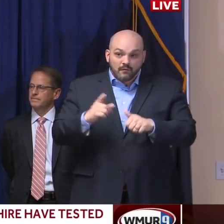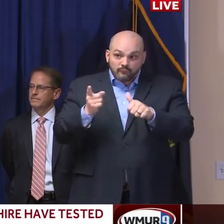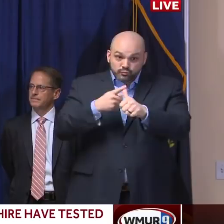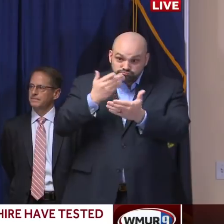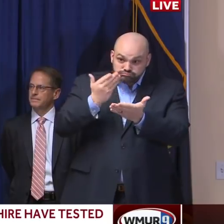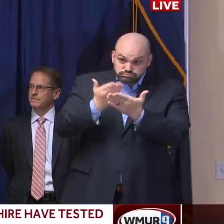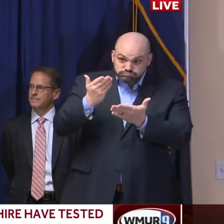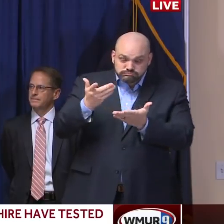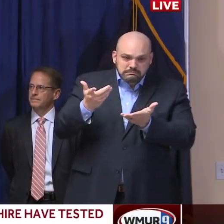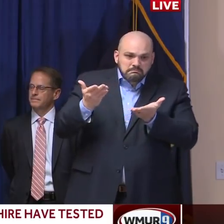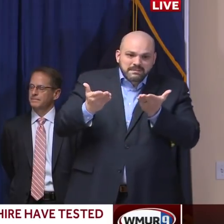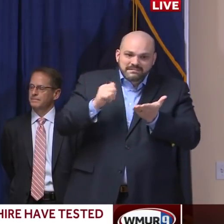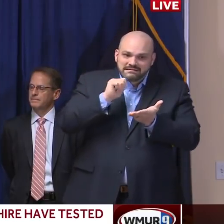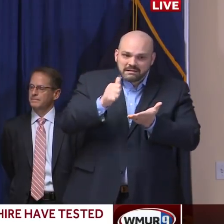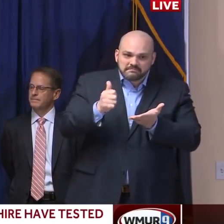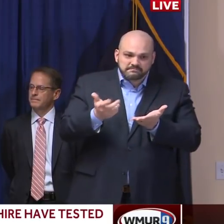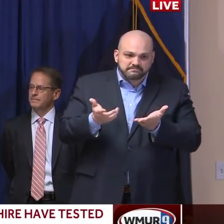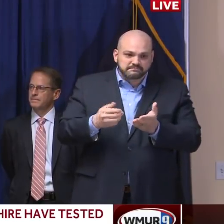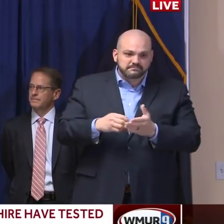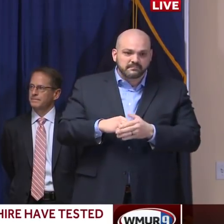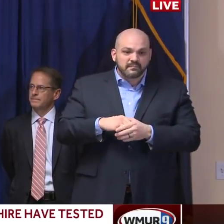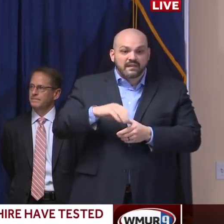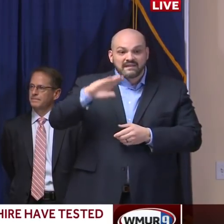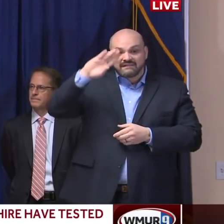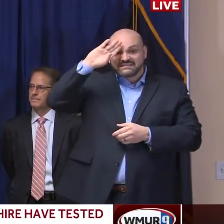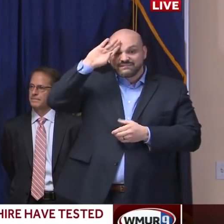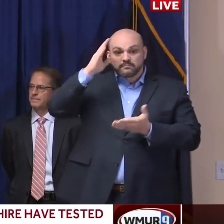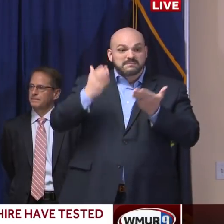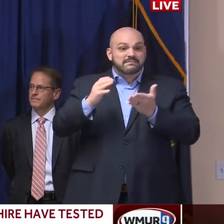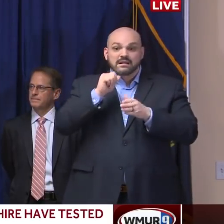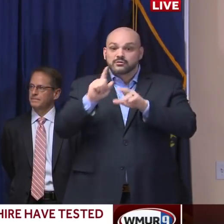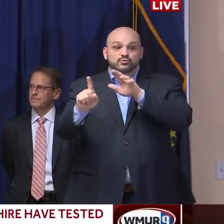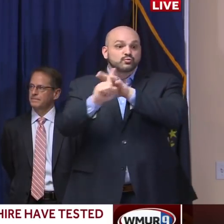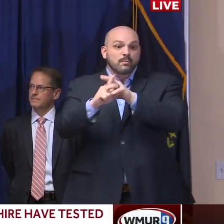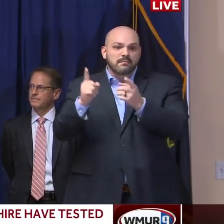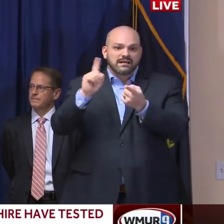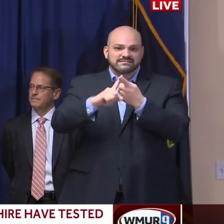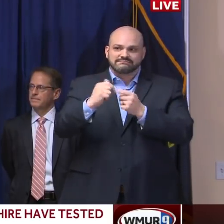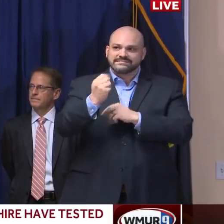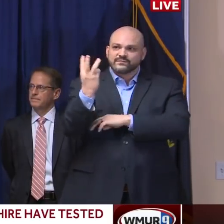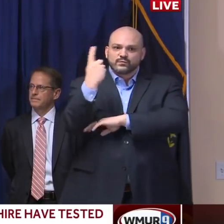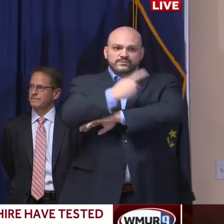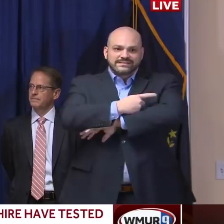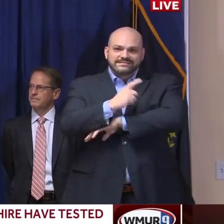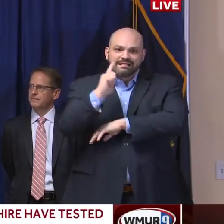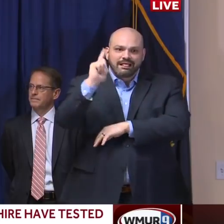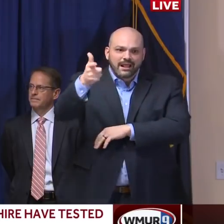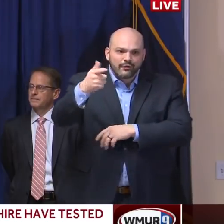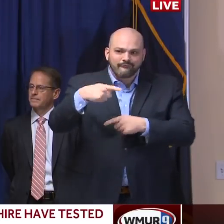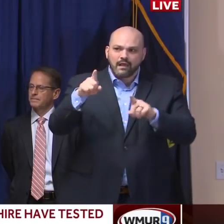BUT THESE SYMPTOMS MAY NOT BE THE FIRST SIGNS OR THE FIRST SYMPTOMS OF COVID-19.